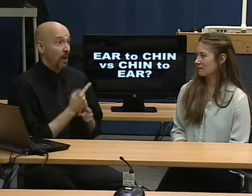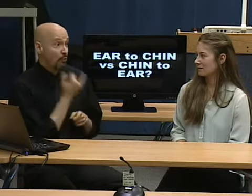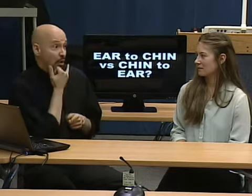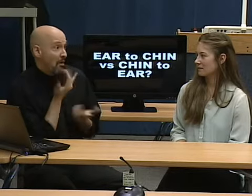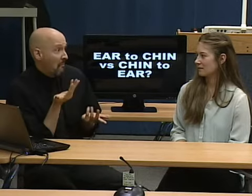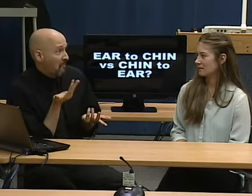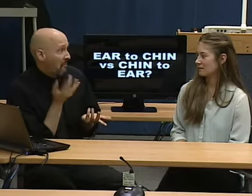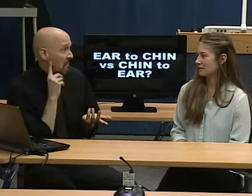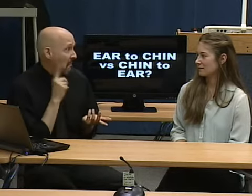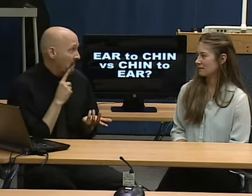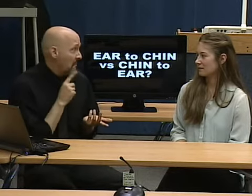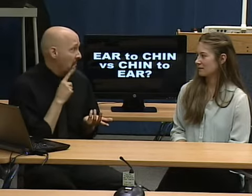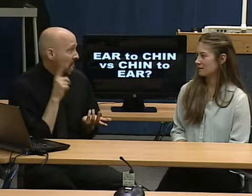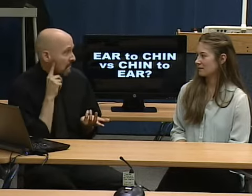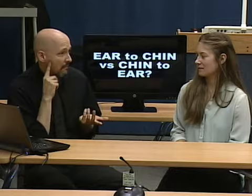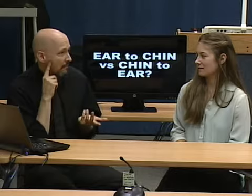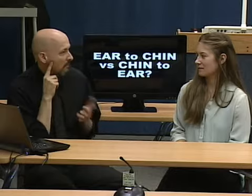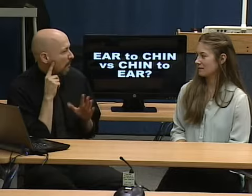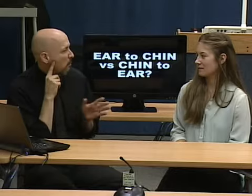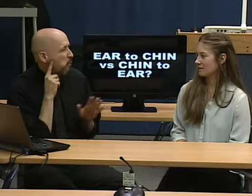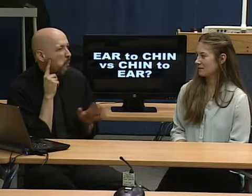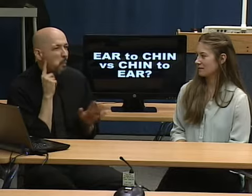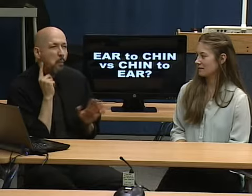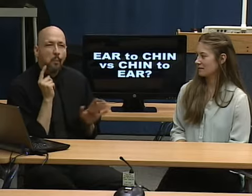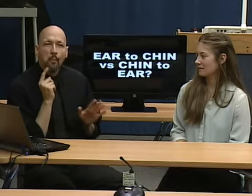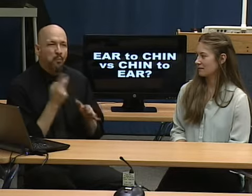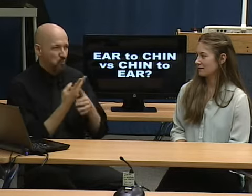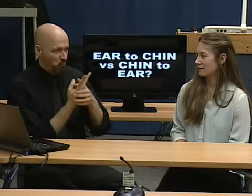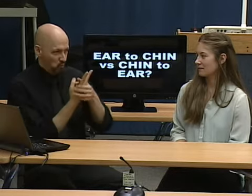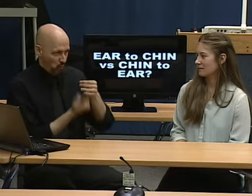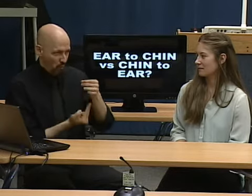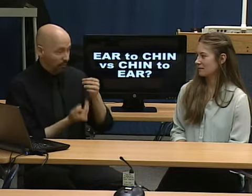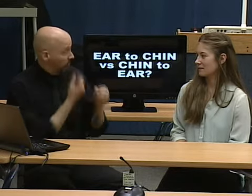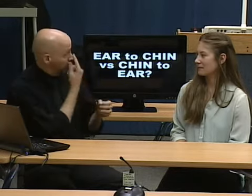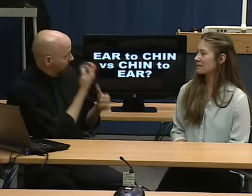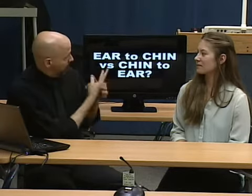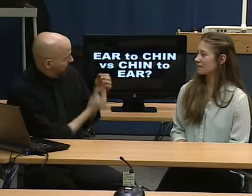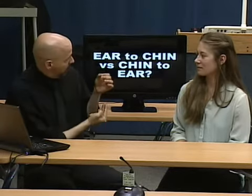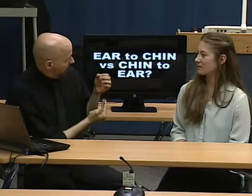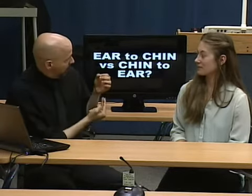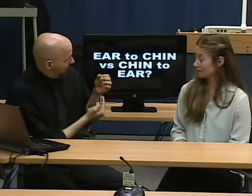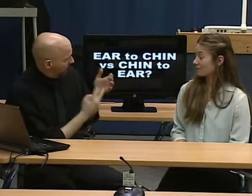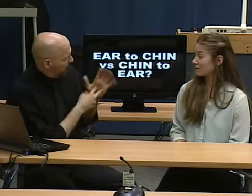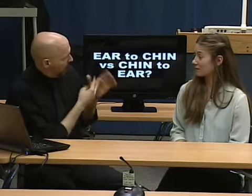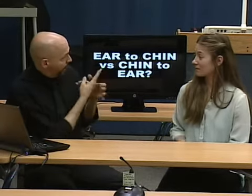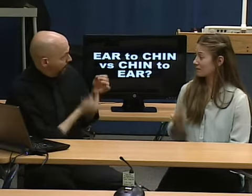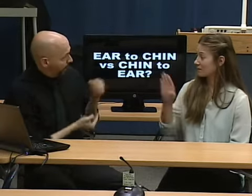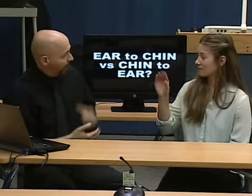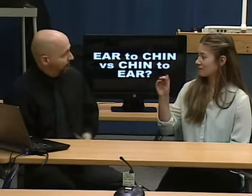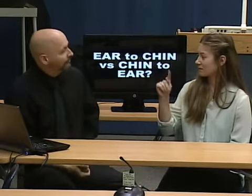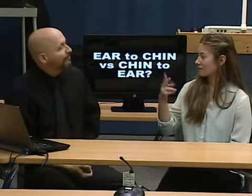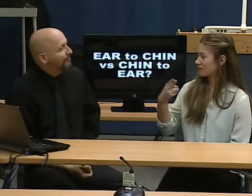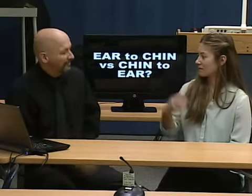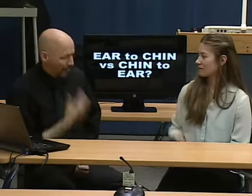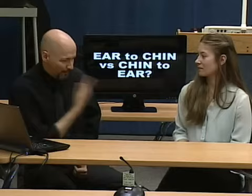Is it right or wrong? They're both right. Do you understand "both"? Understand what it means? B-O-T-H